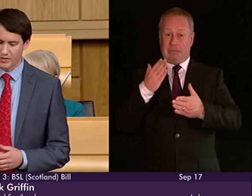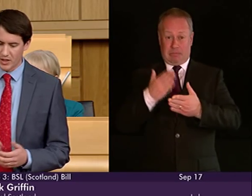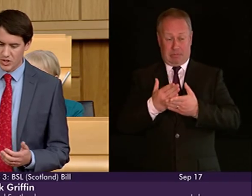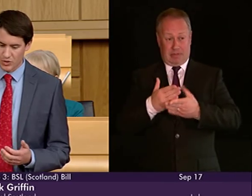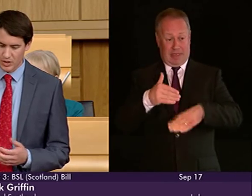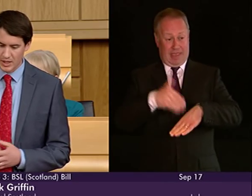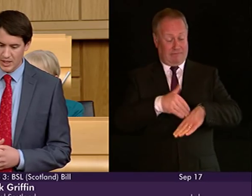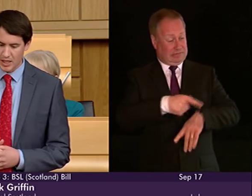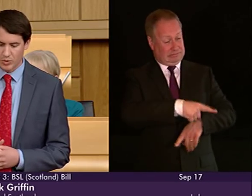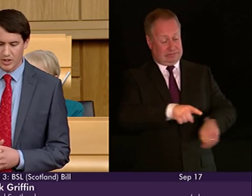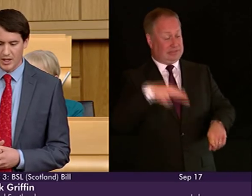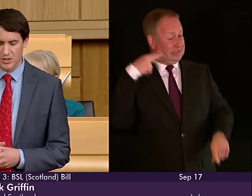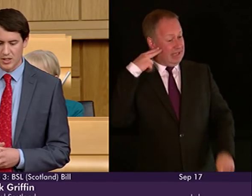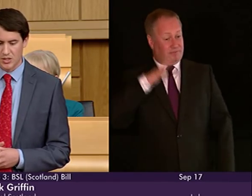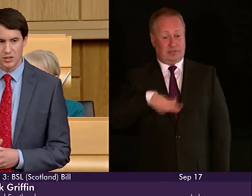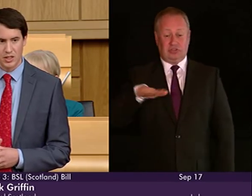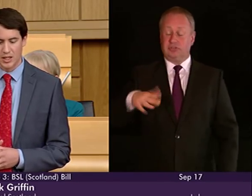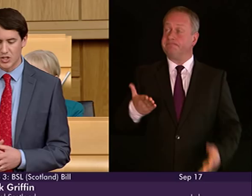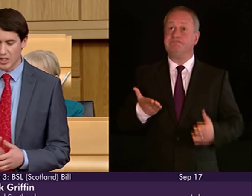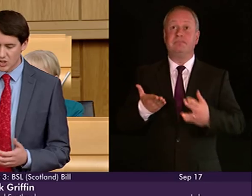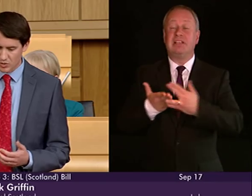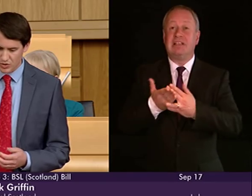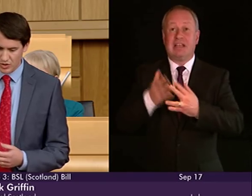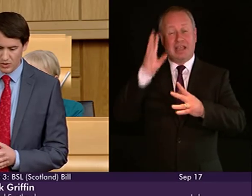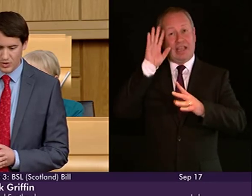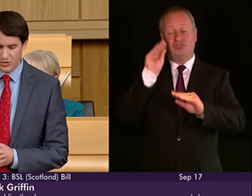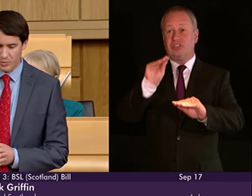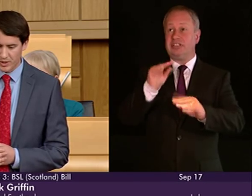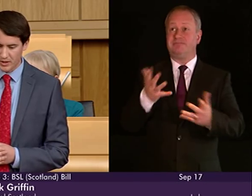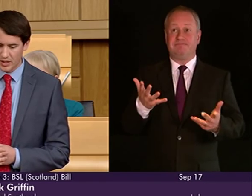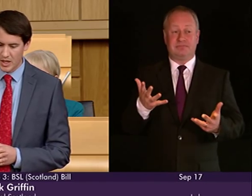number of deaf children who are able to access education. The matter was raised